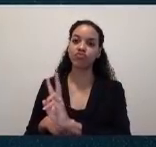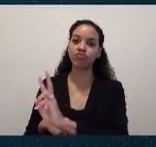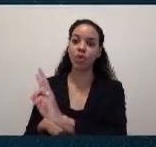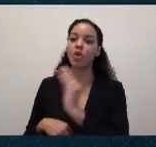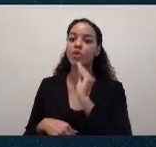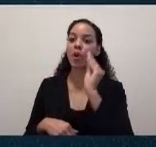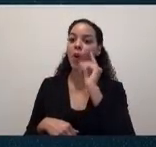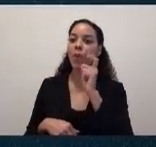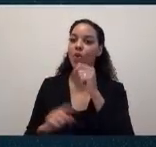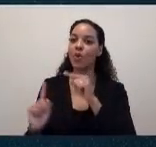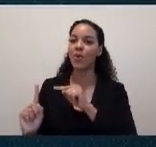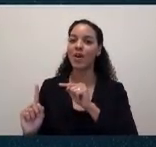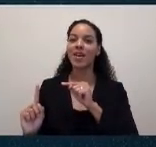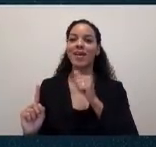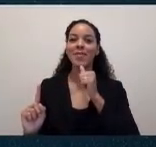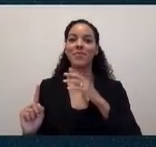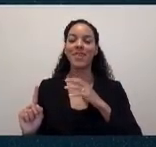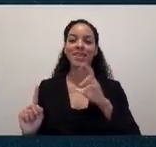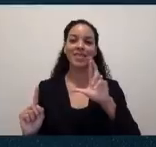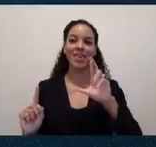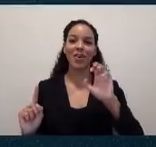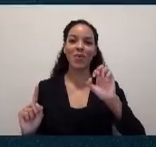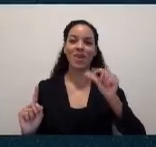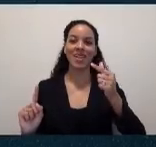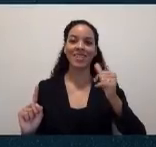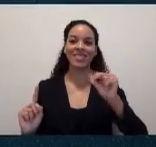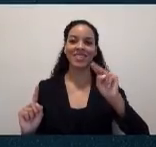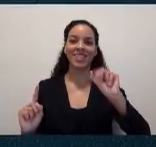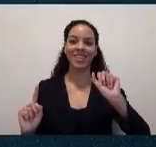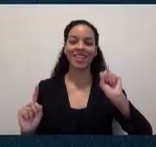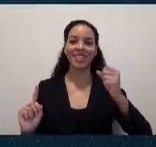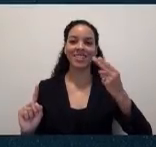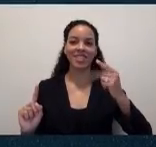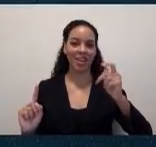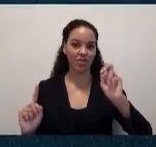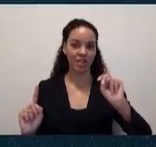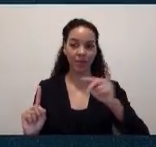Mrs. Shelton ran a childcare center and she became a second mother to us.